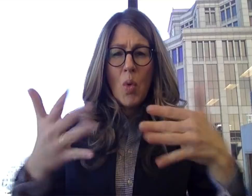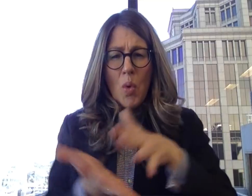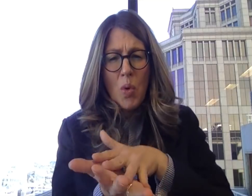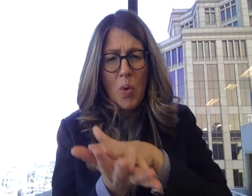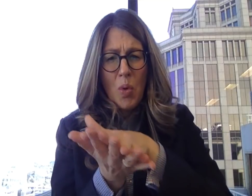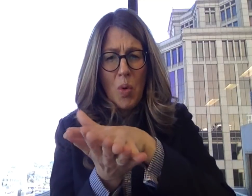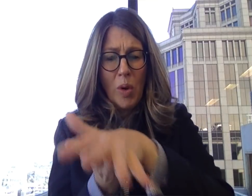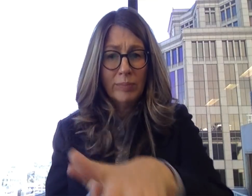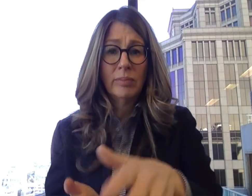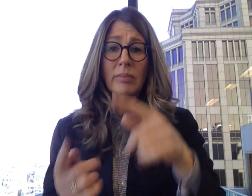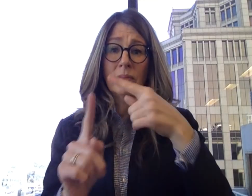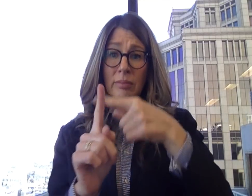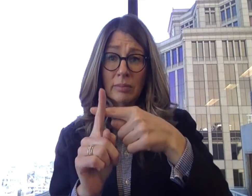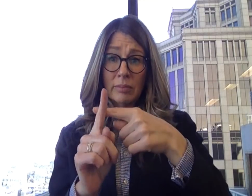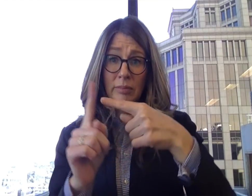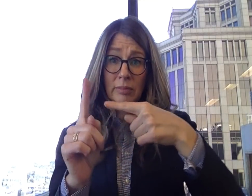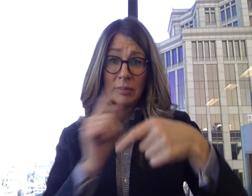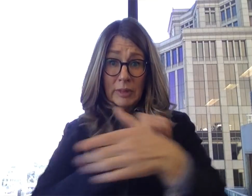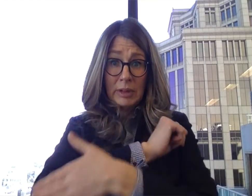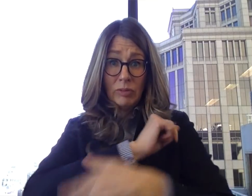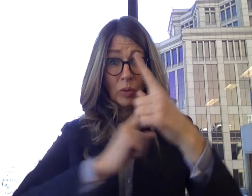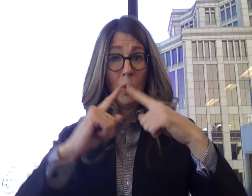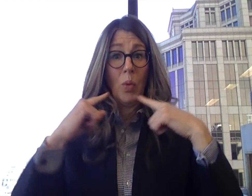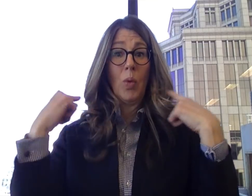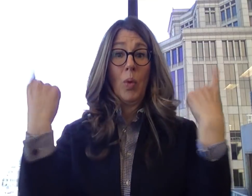of hosting an EC, many member countries are unable